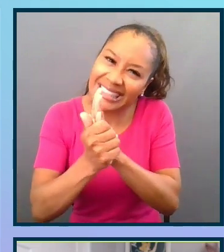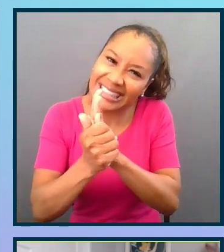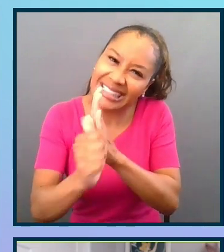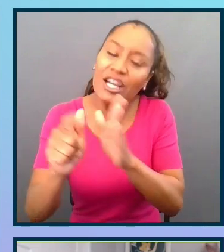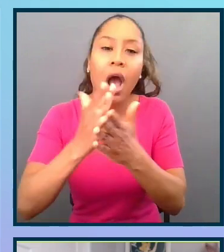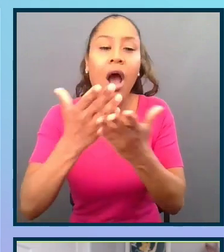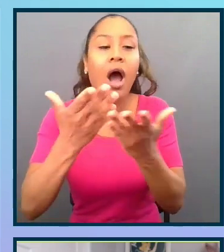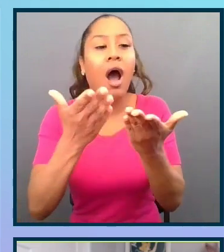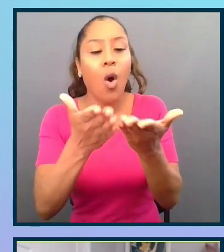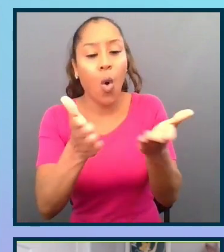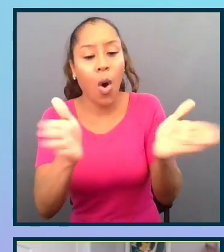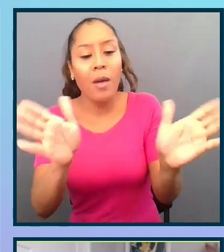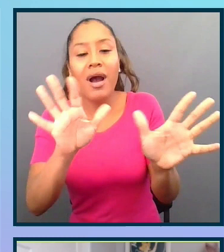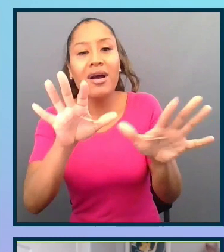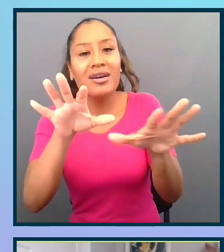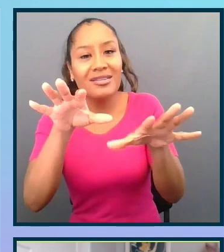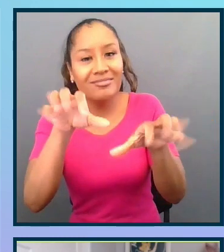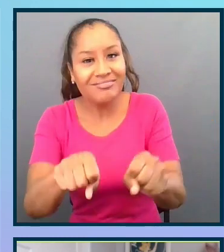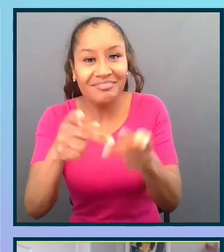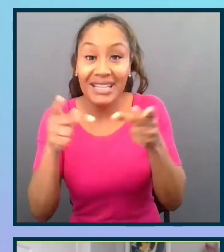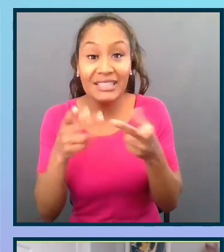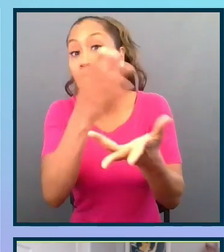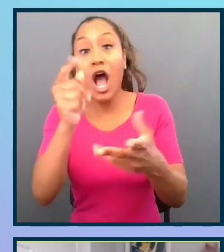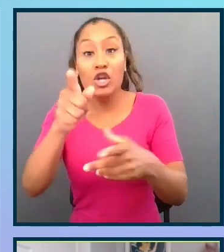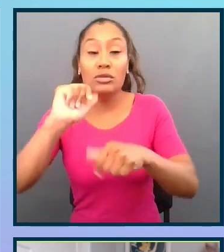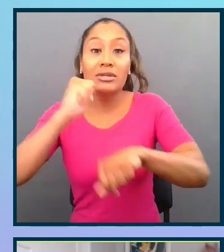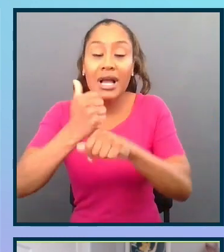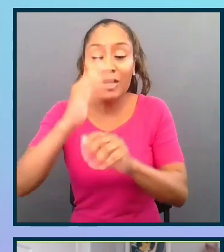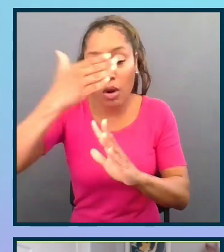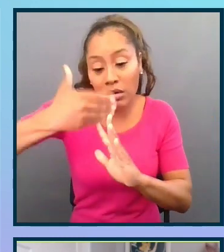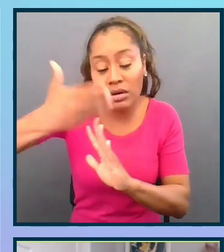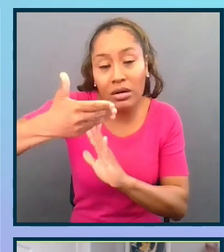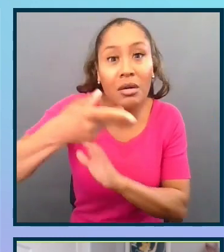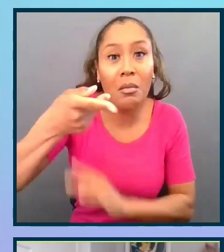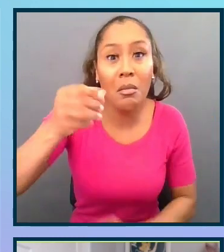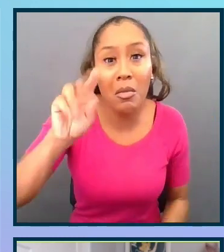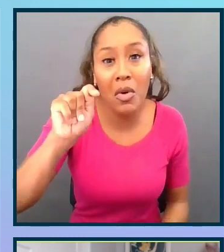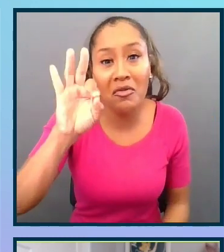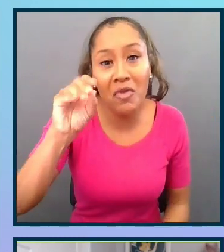You can also start working on building a portfolio with accessibility considerations baked in.